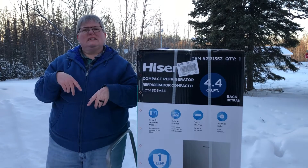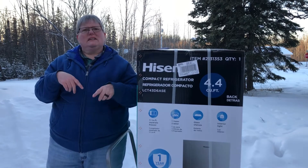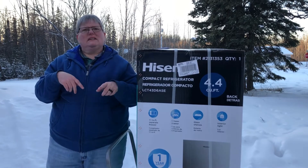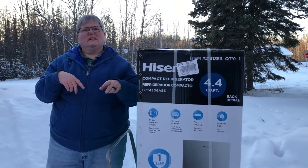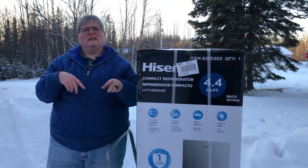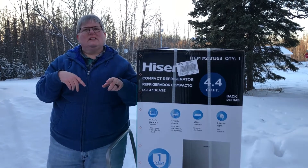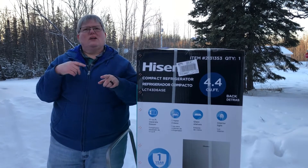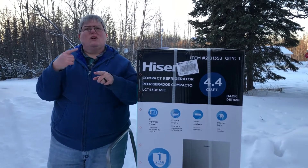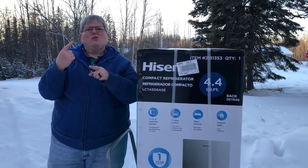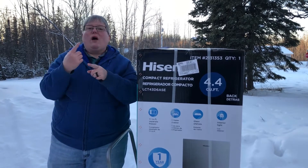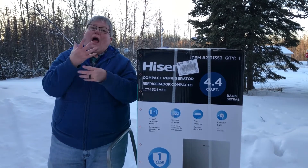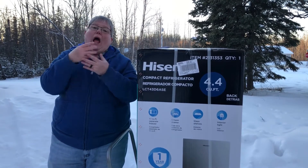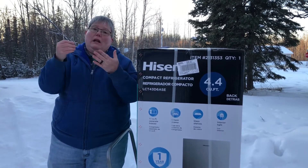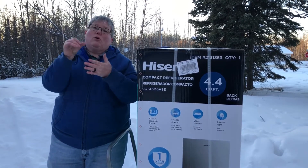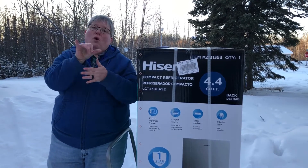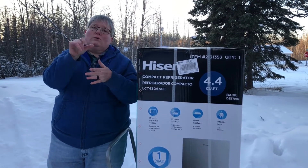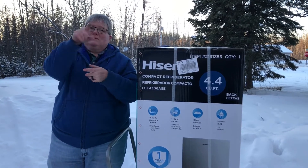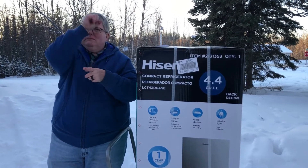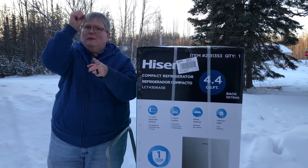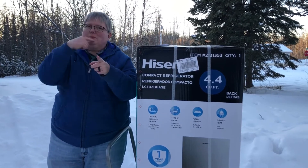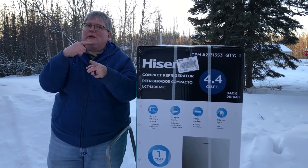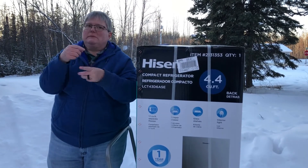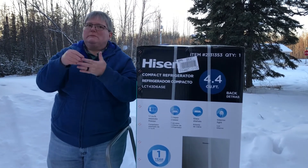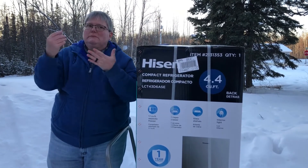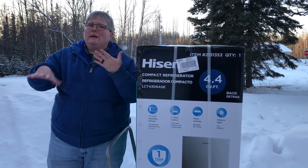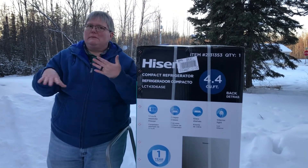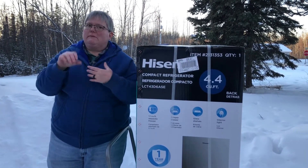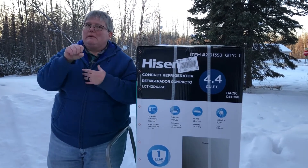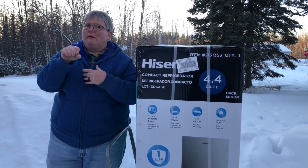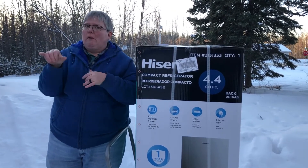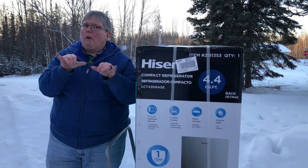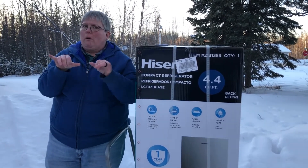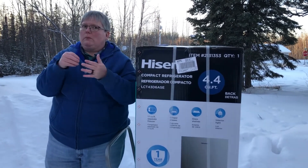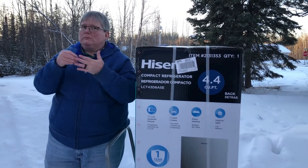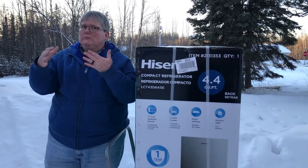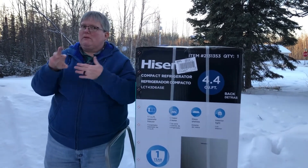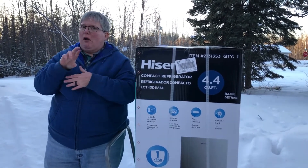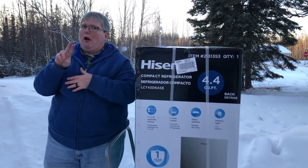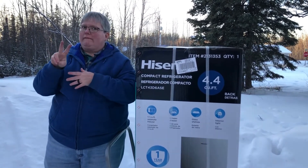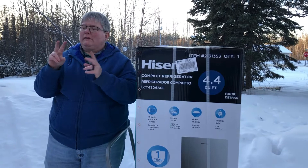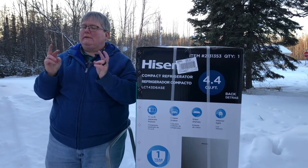So we debated on... also Summer's telling me... yeah they're very expensive. Yeah there's also that.